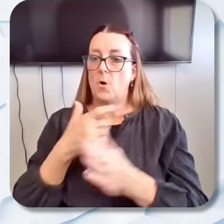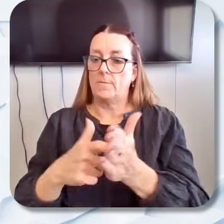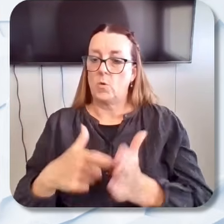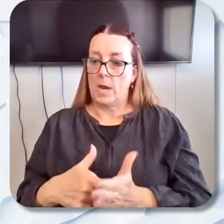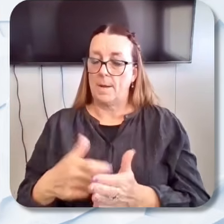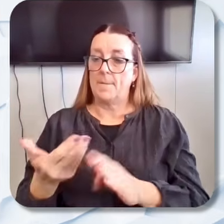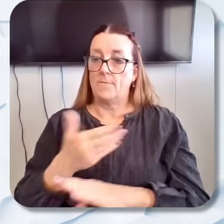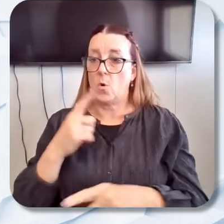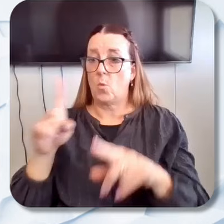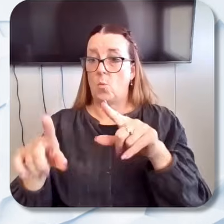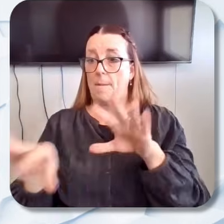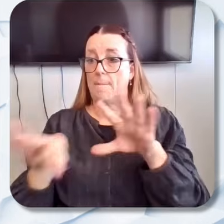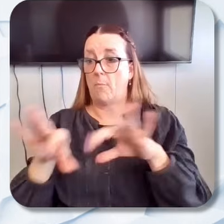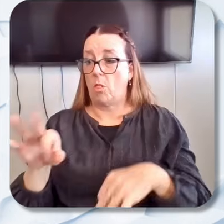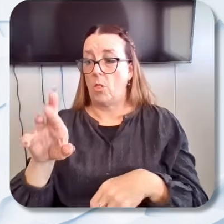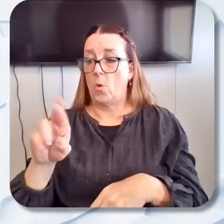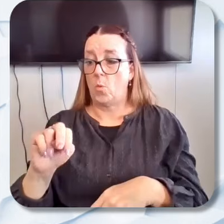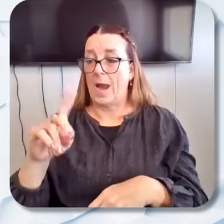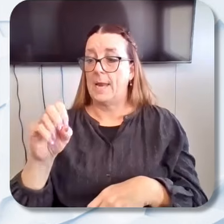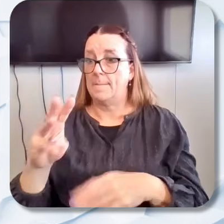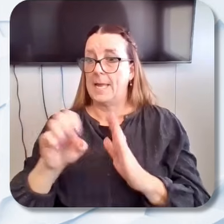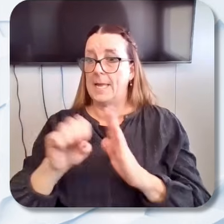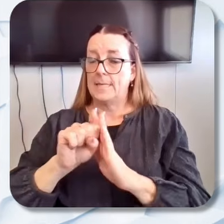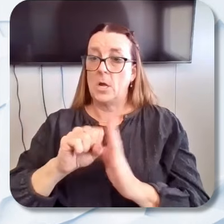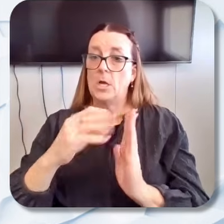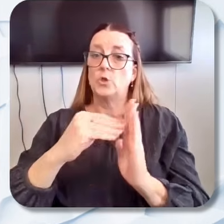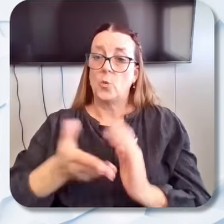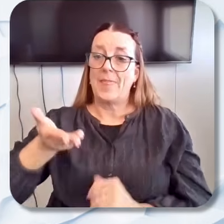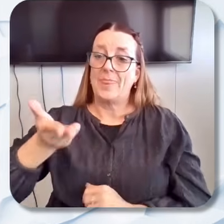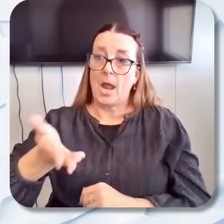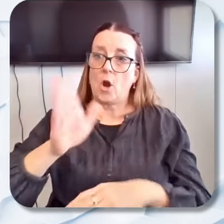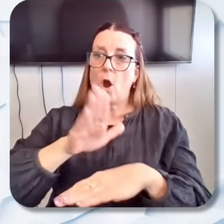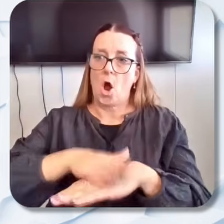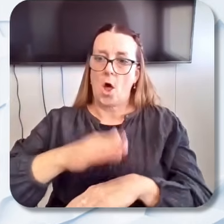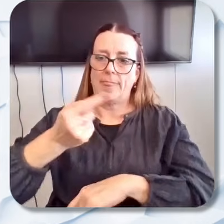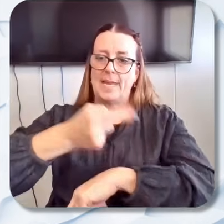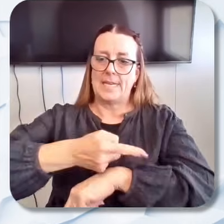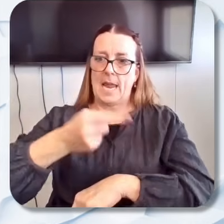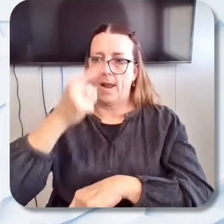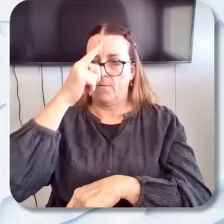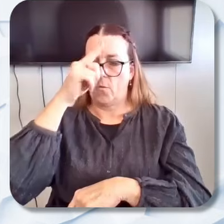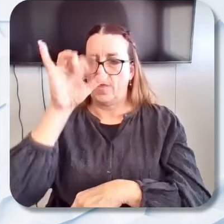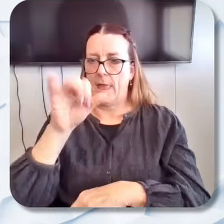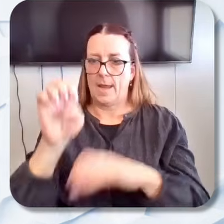to submit to you for evaluation is that that student is there on the date of the end date of that evaluation period.